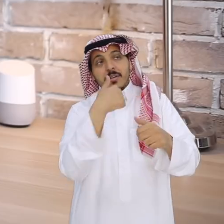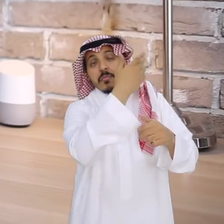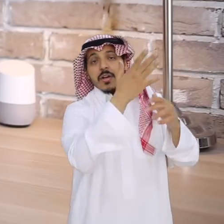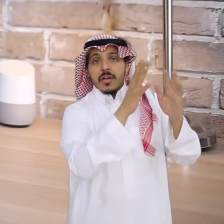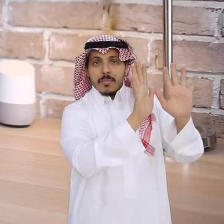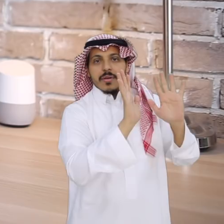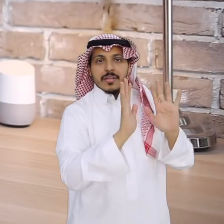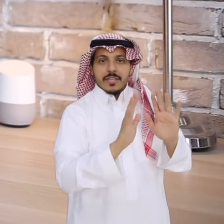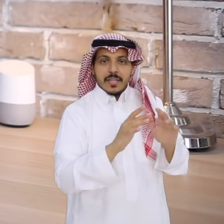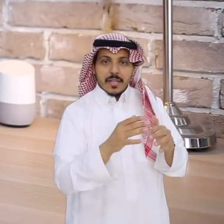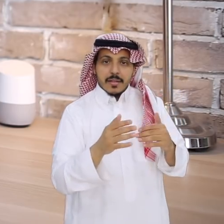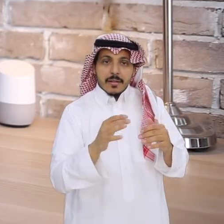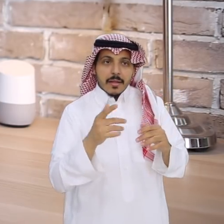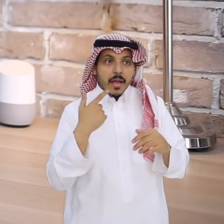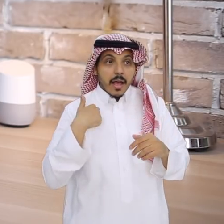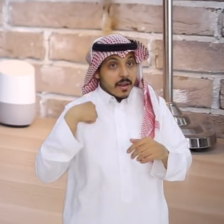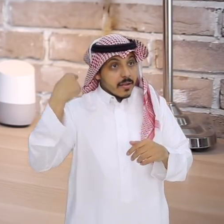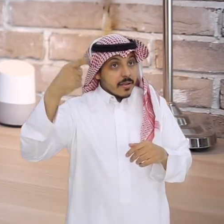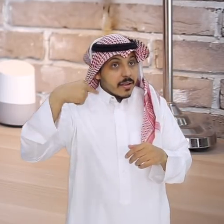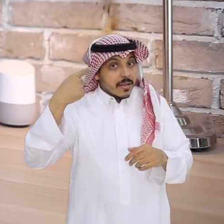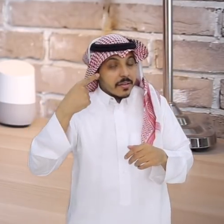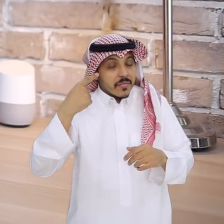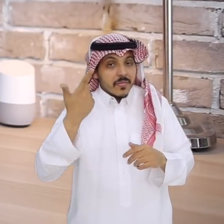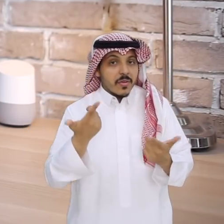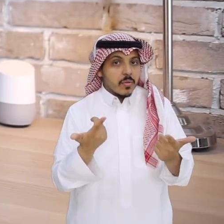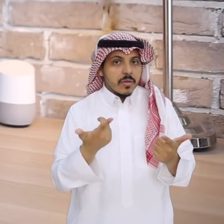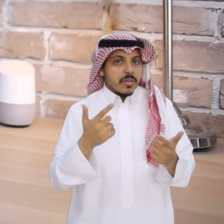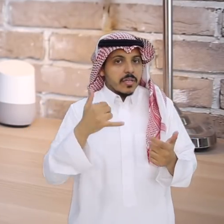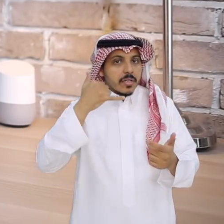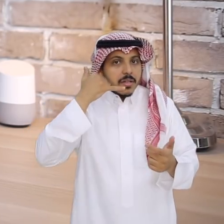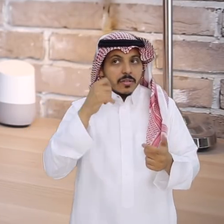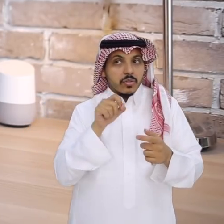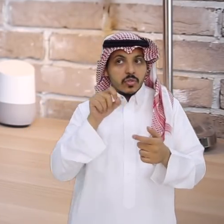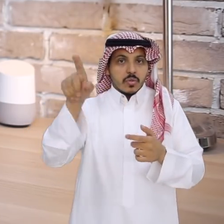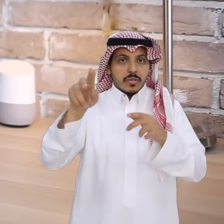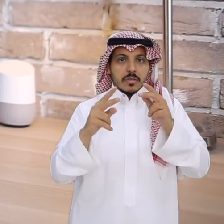I am still amazed by what Google Duplex did.